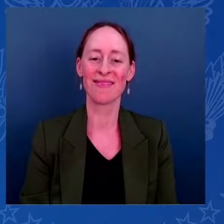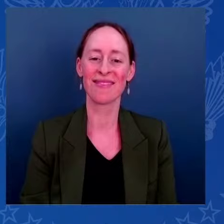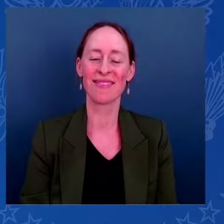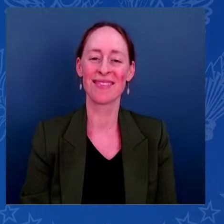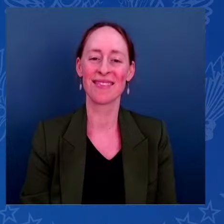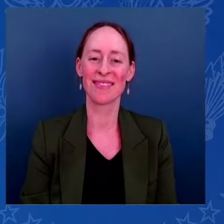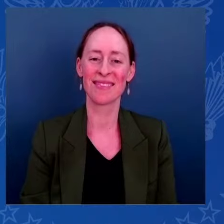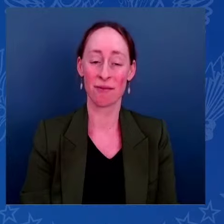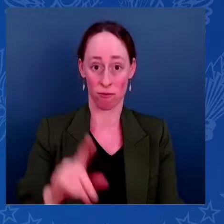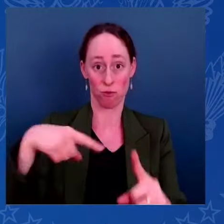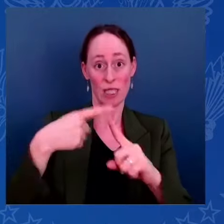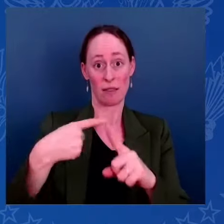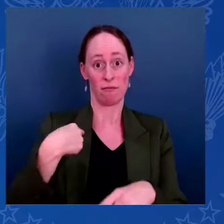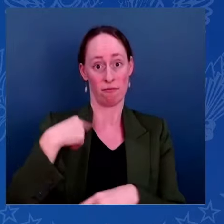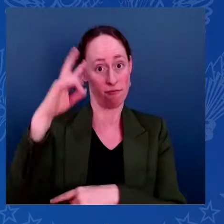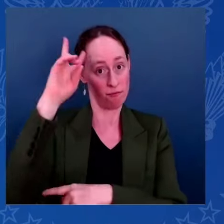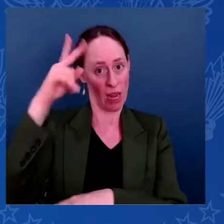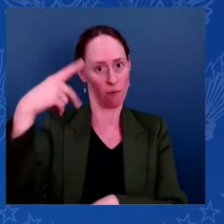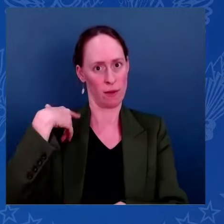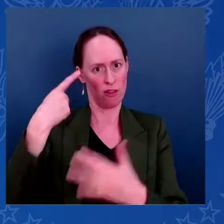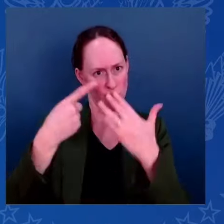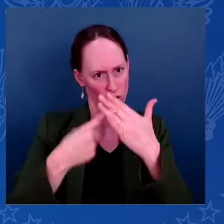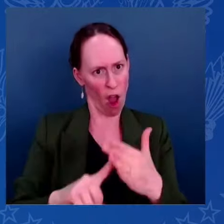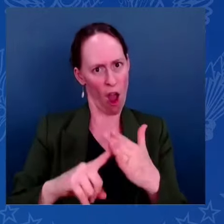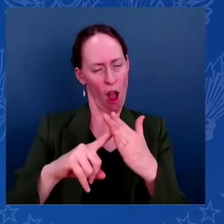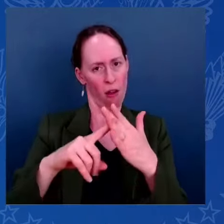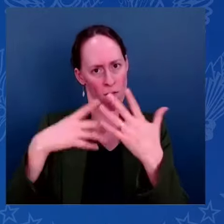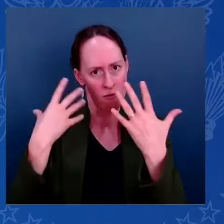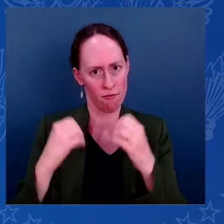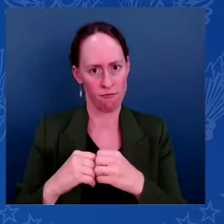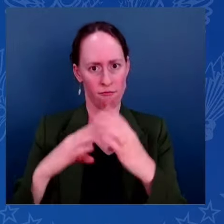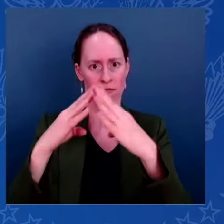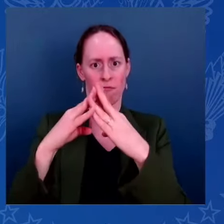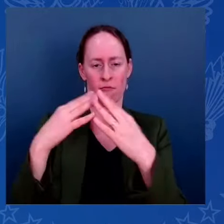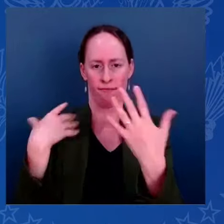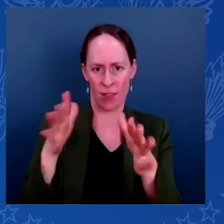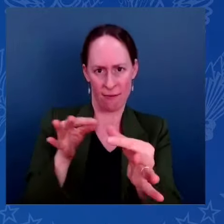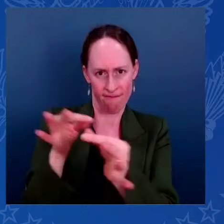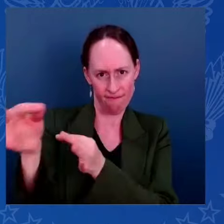I made the case to president -- at that time, my -- I was vice president -- President Obama.